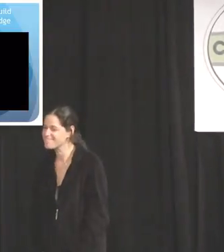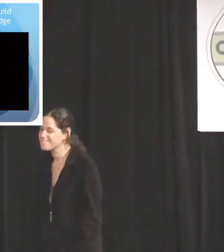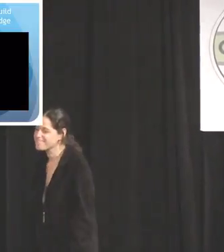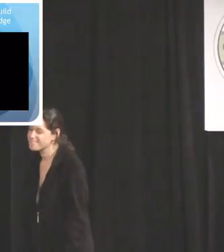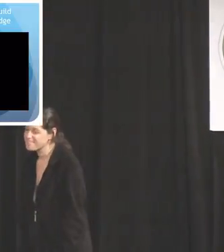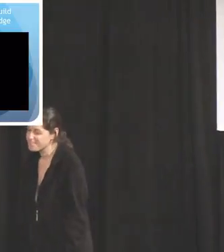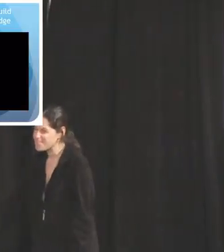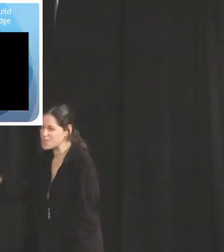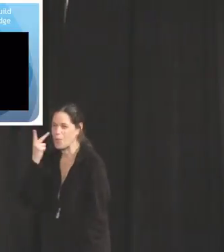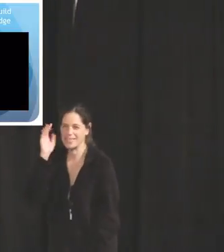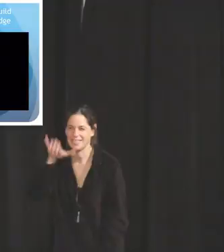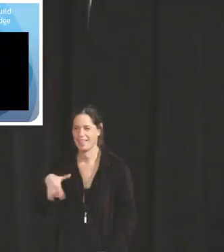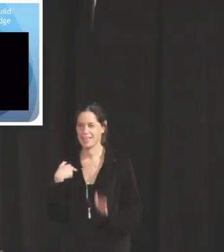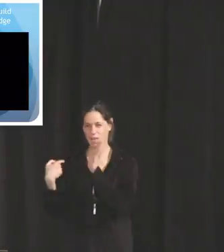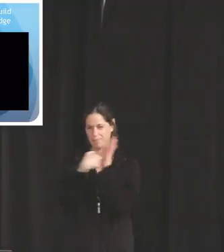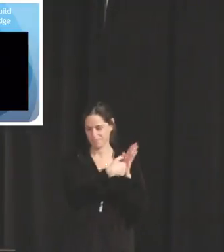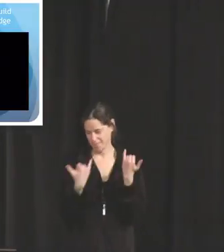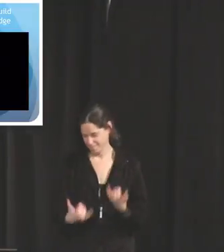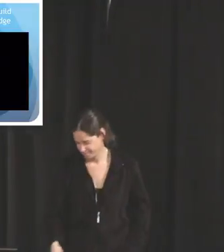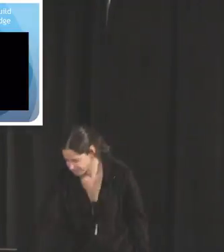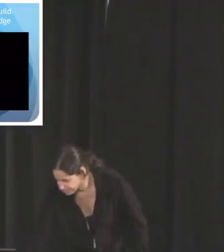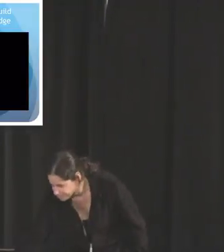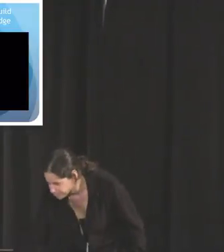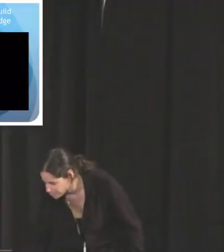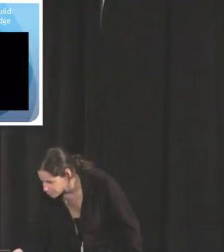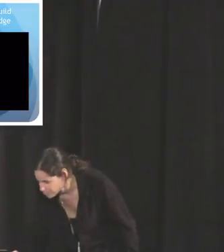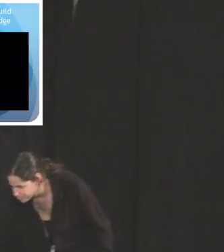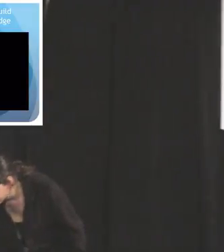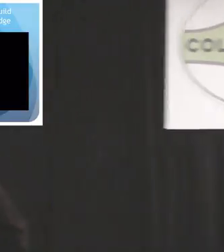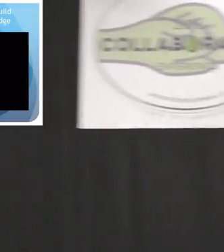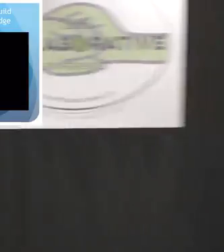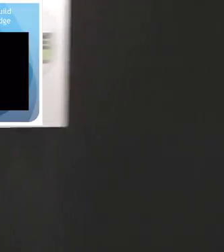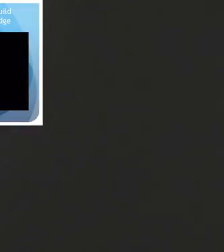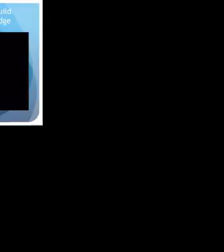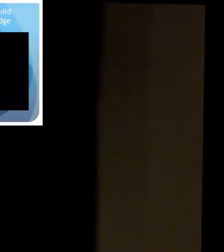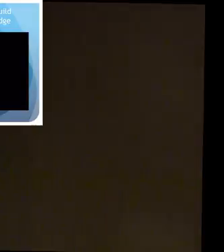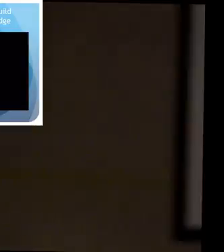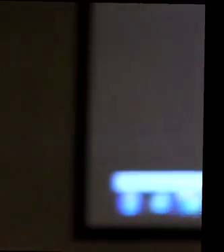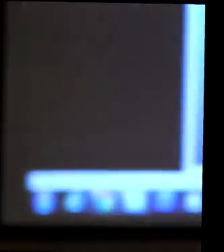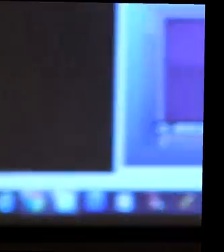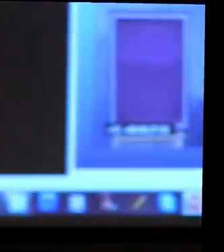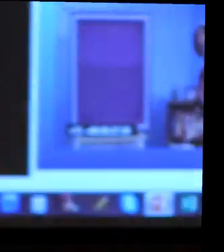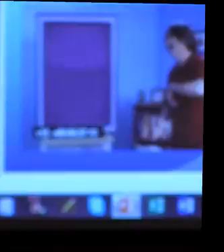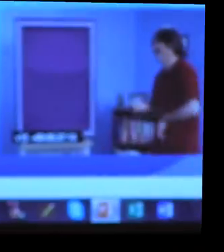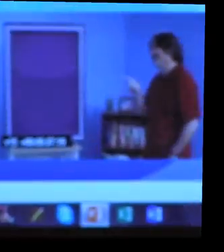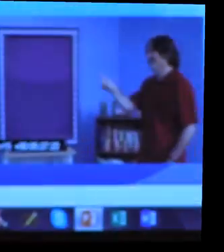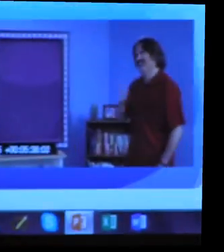looking at ASL features, and so let me just show this to you. [ Video ]